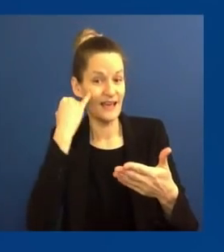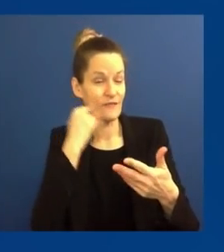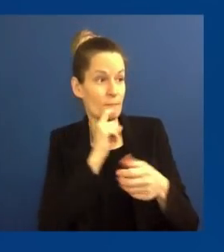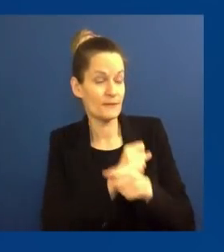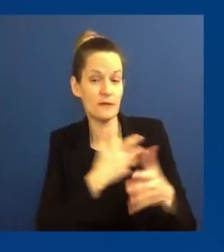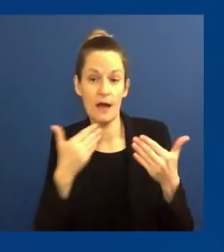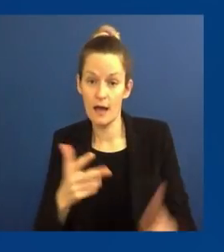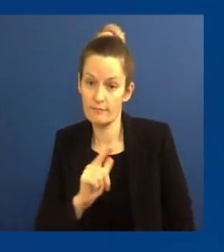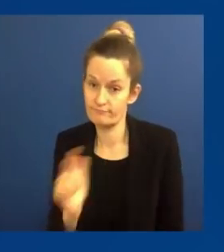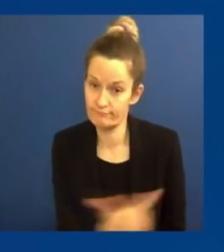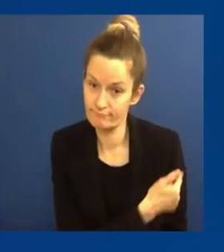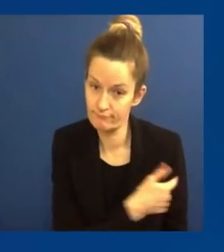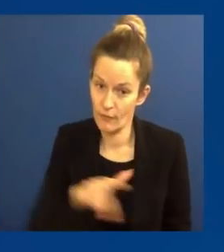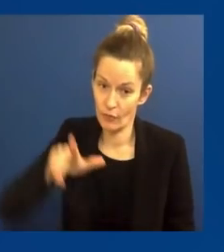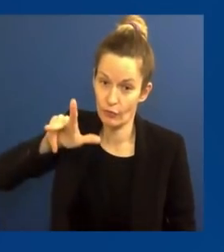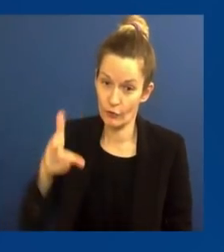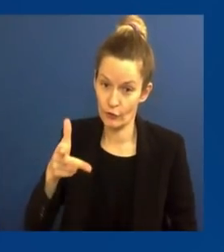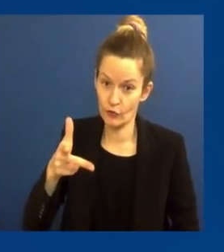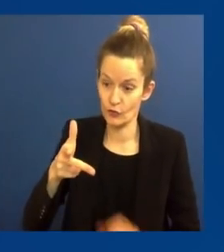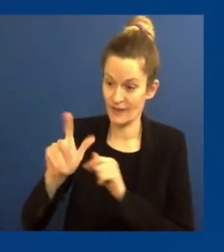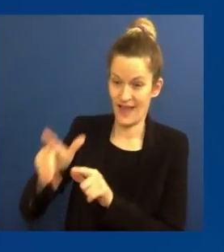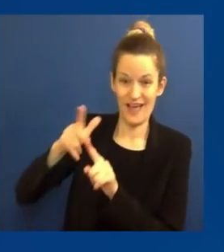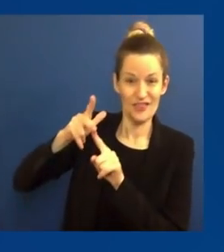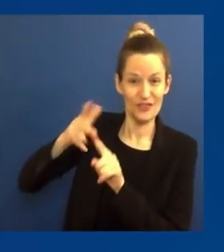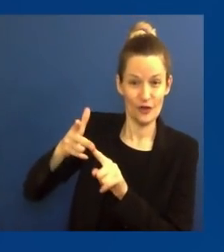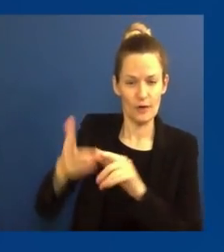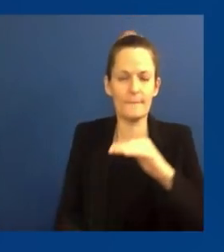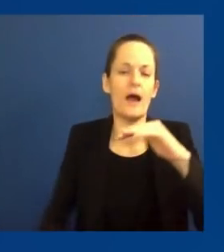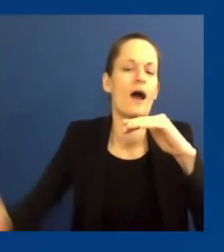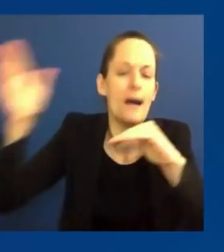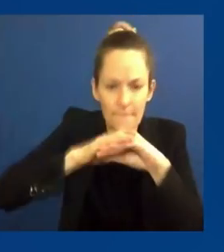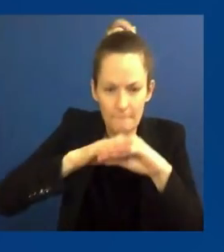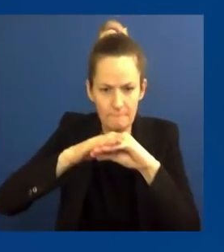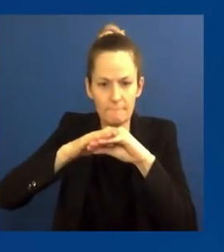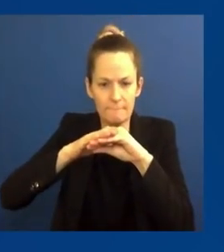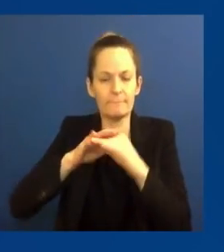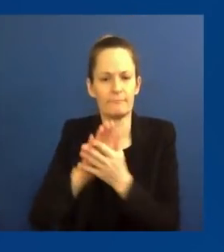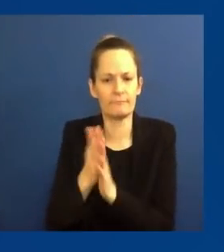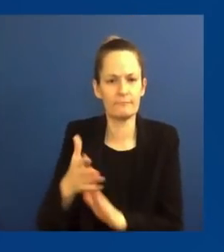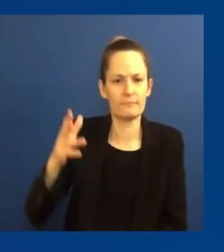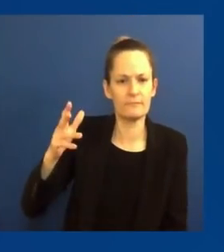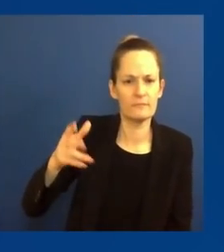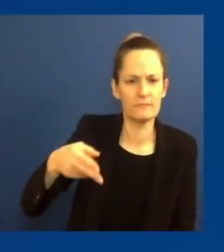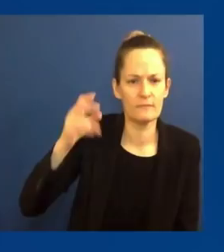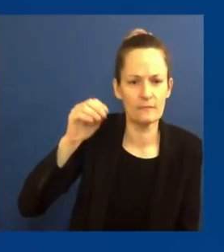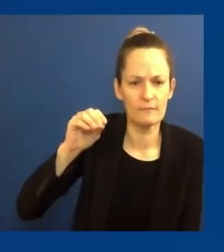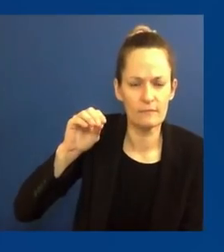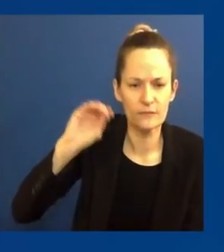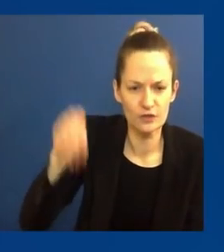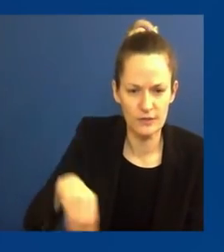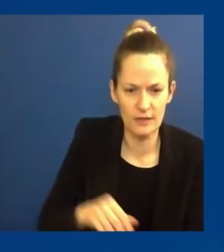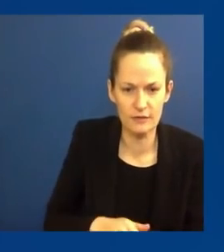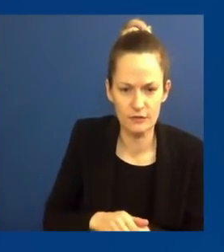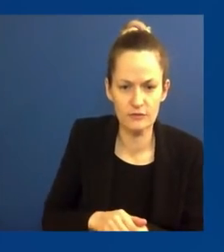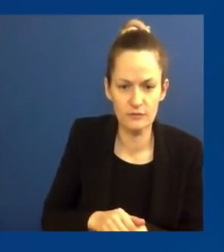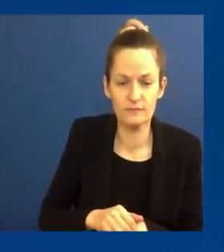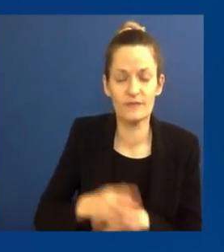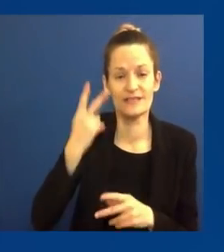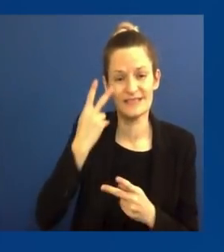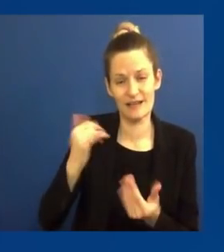But the important part of the slide is on the right with the red. When you look at two doses plus a boost,